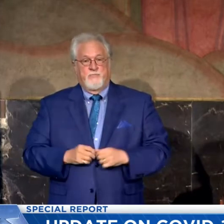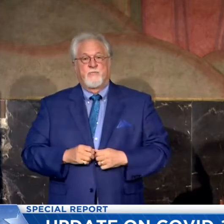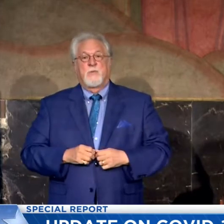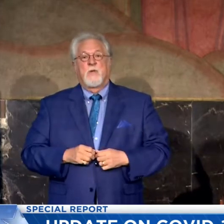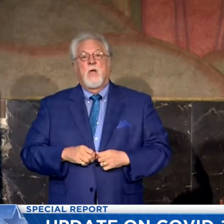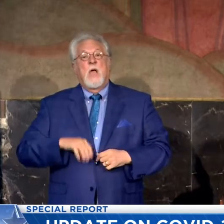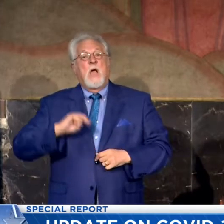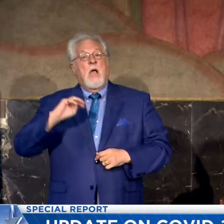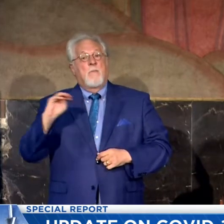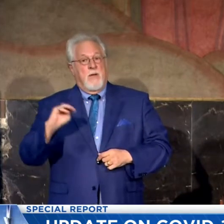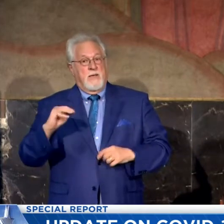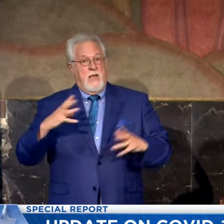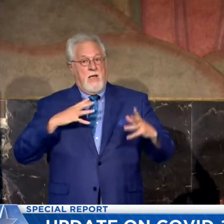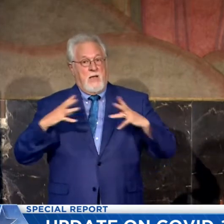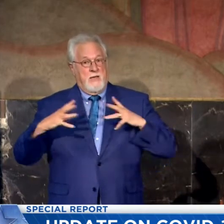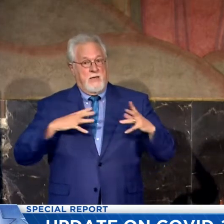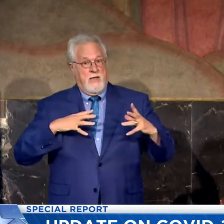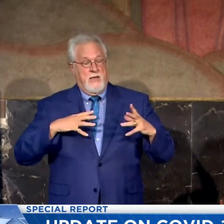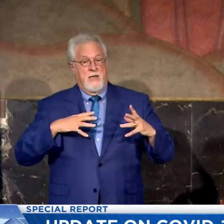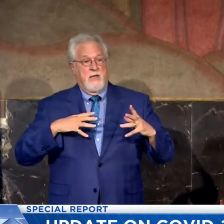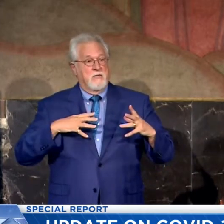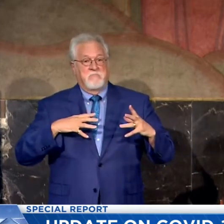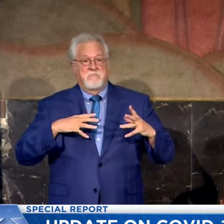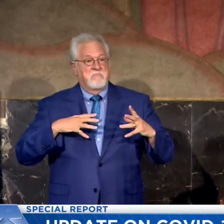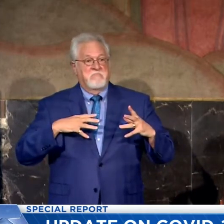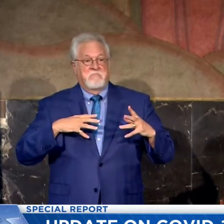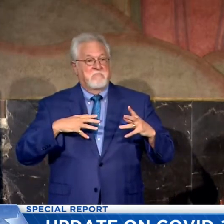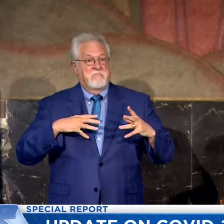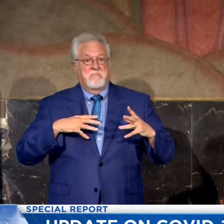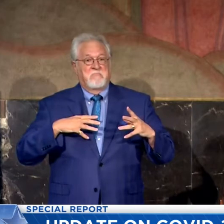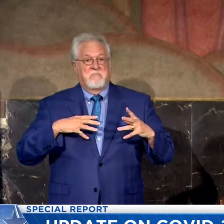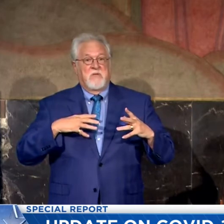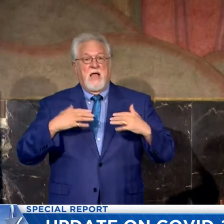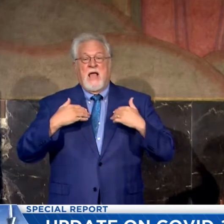UNTIL JUNE 5. THAT IS WHERE WE ARE NOW.